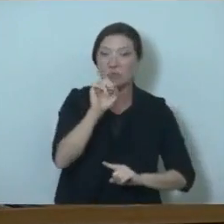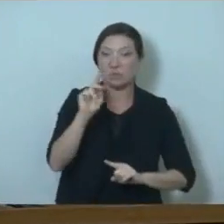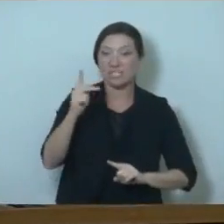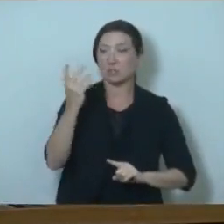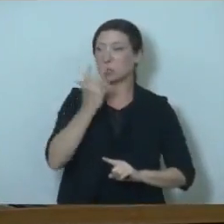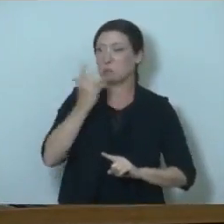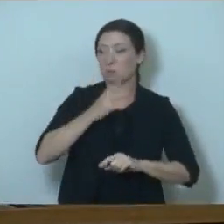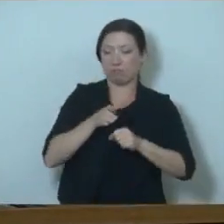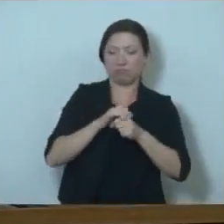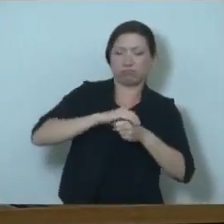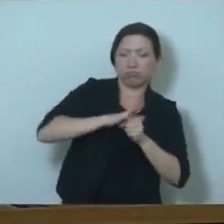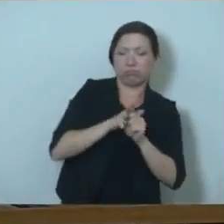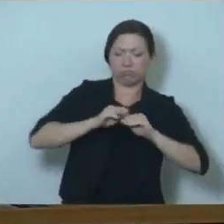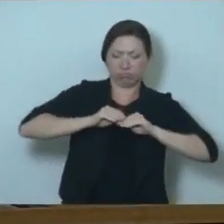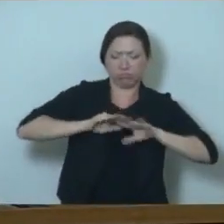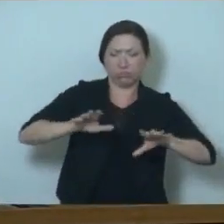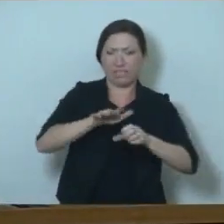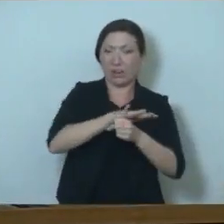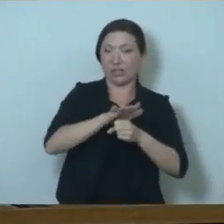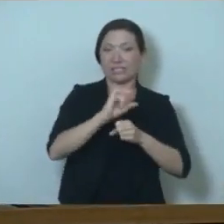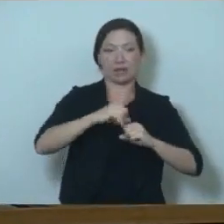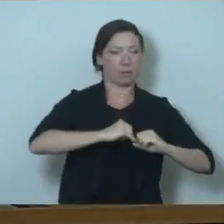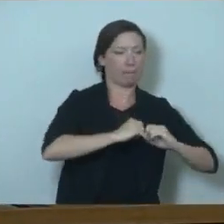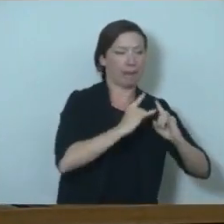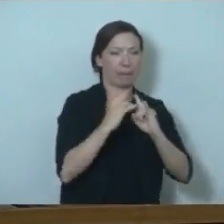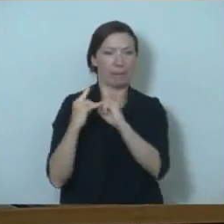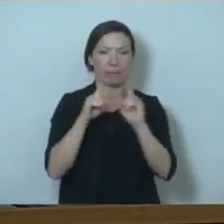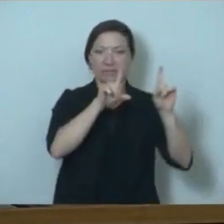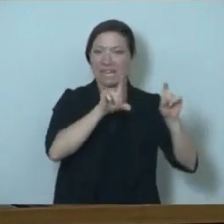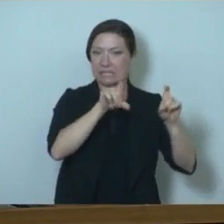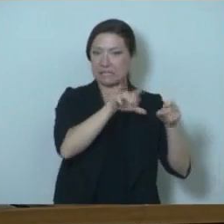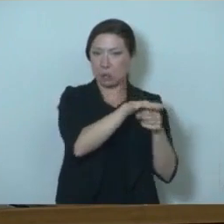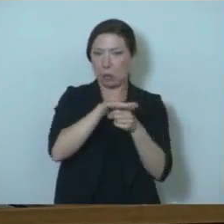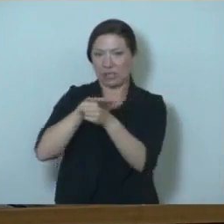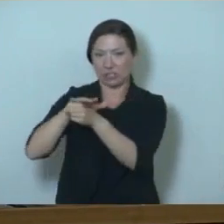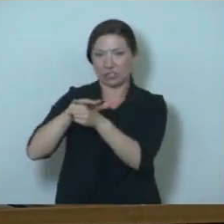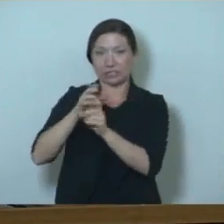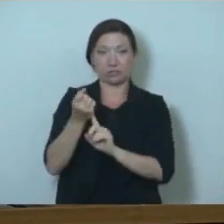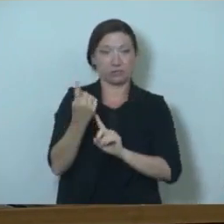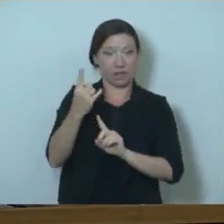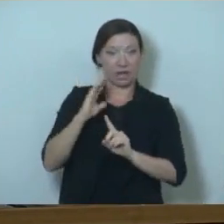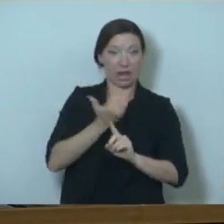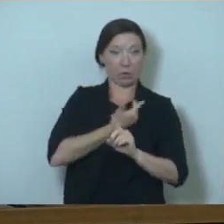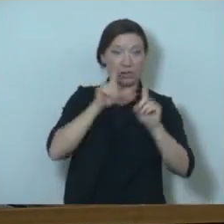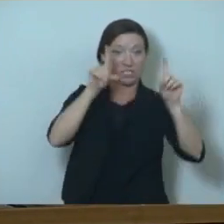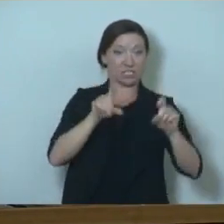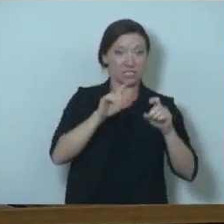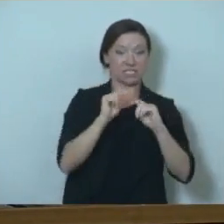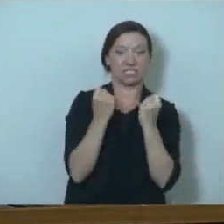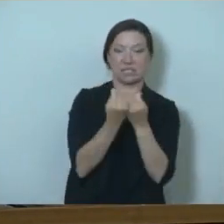THEY REASON STAG UP TEST SITES FOR US IN HIGH RISK AREAS OF THE MANY THINGS THEY DID.